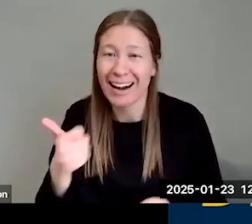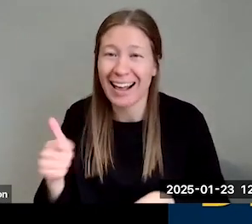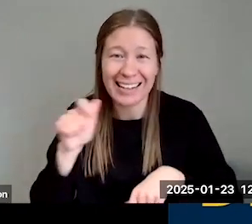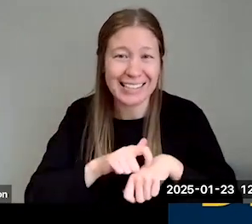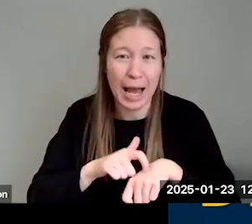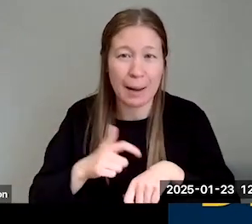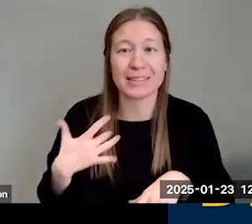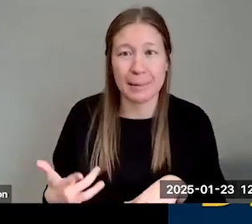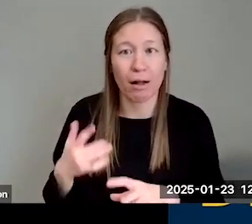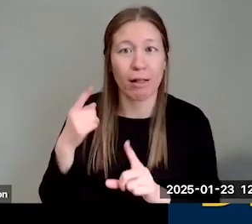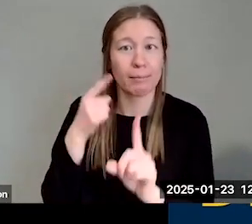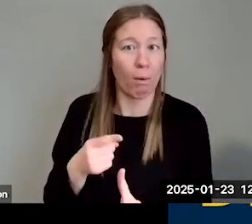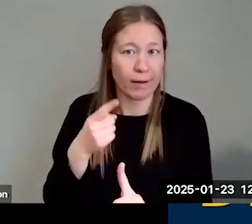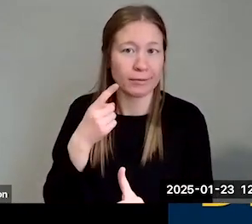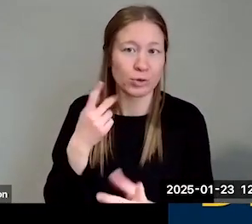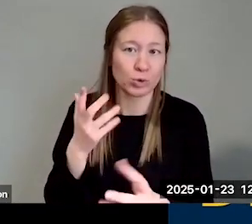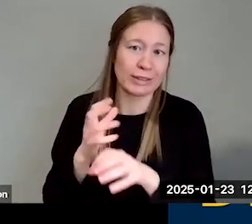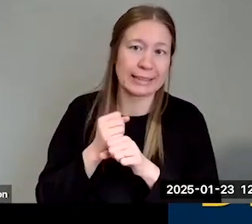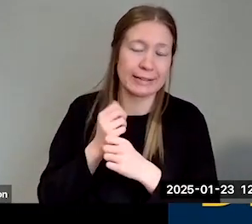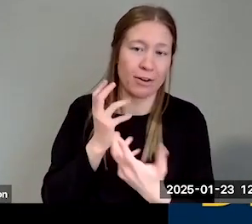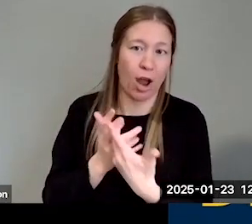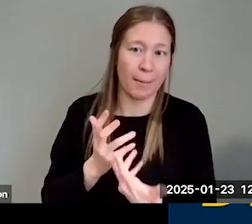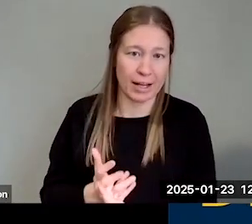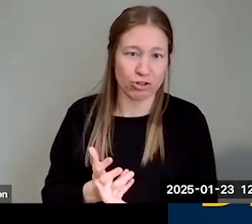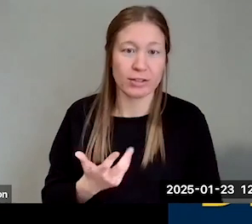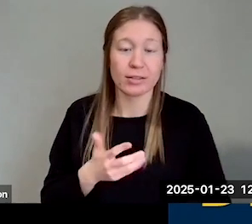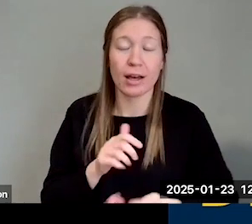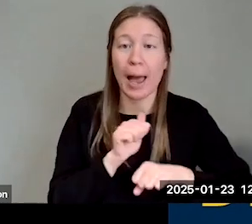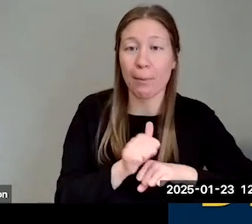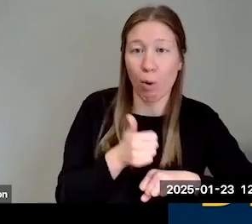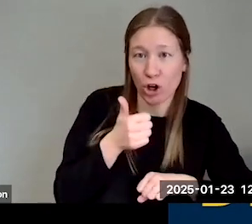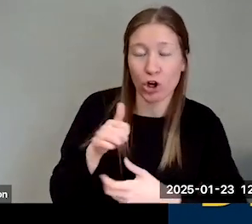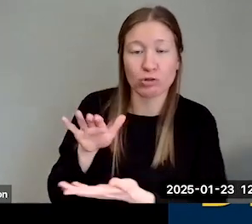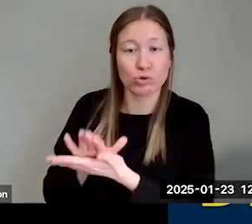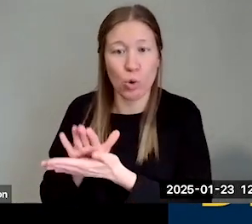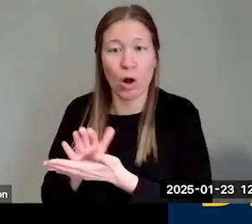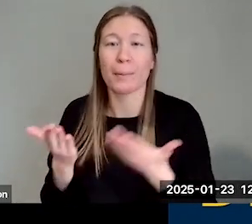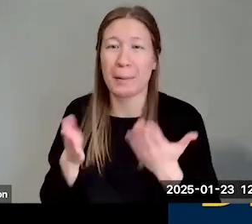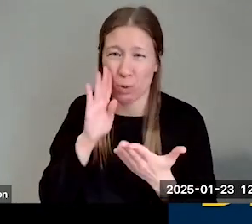an employer and school in this situation may request enough medical documentation